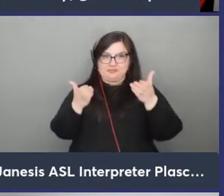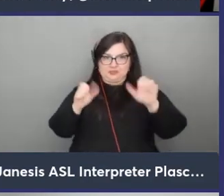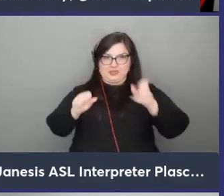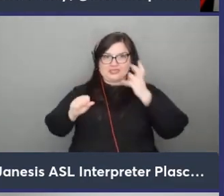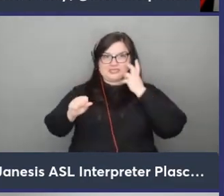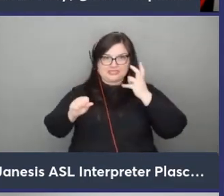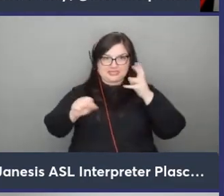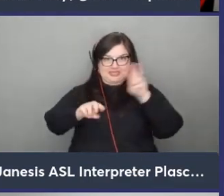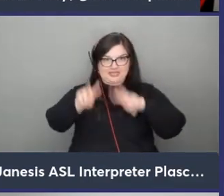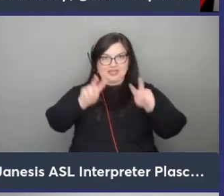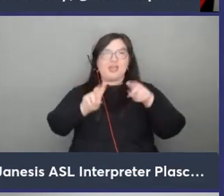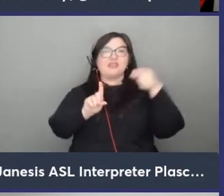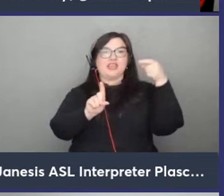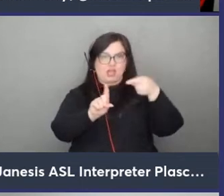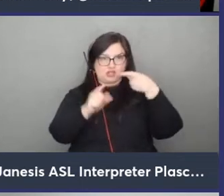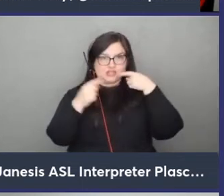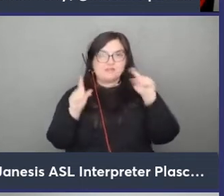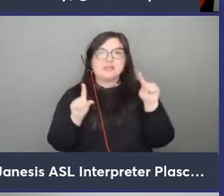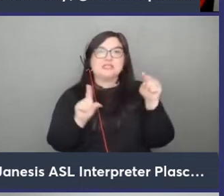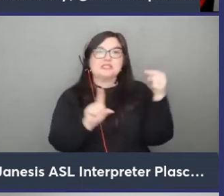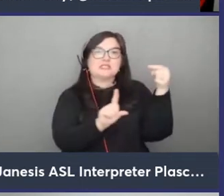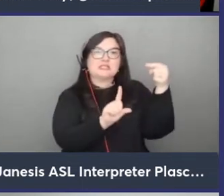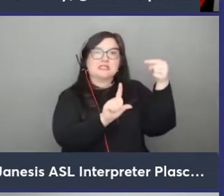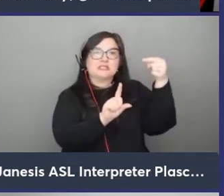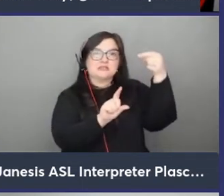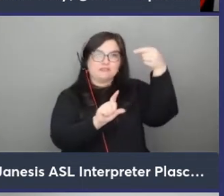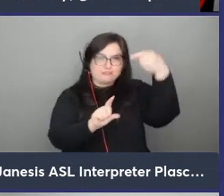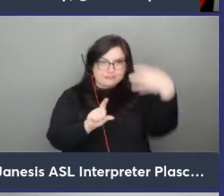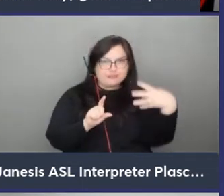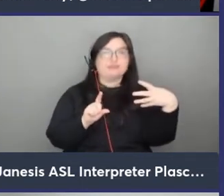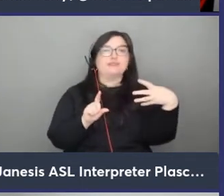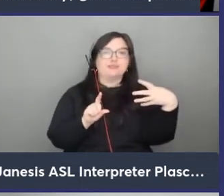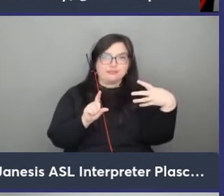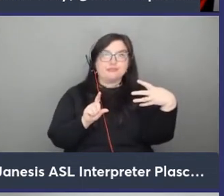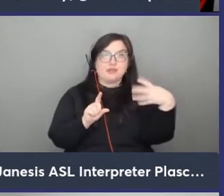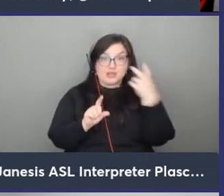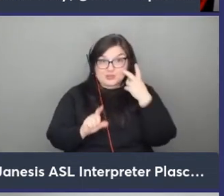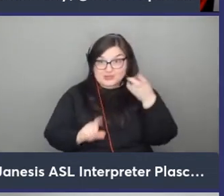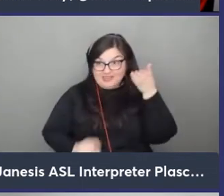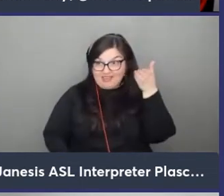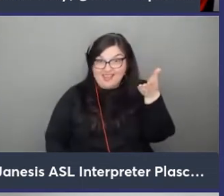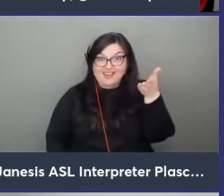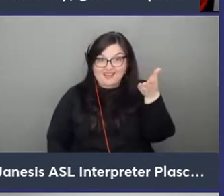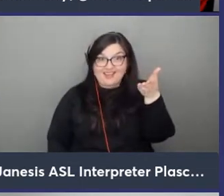at the achievements, all those achievements that we saw there in the backend